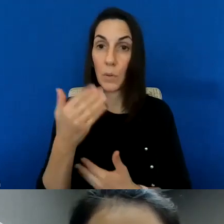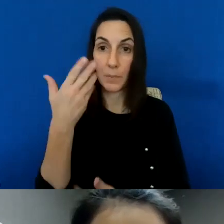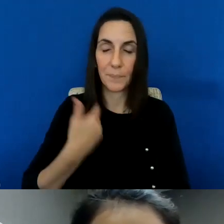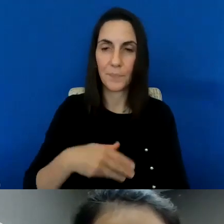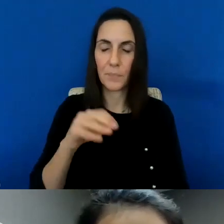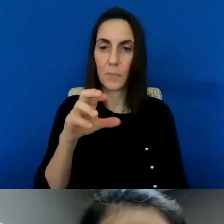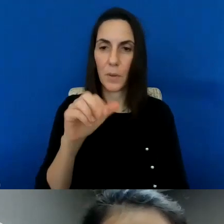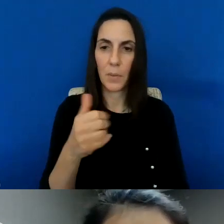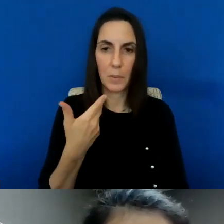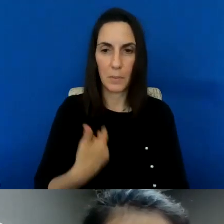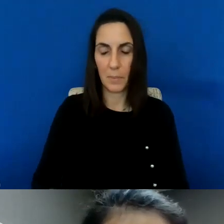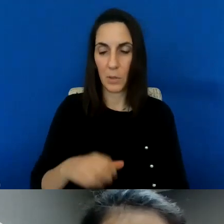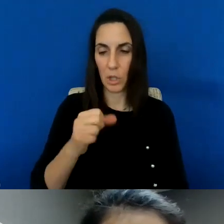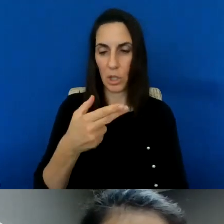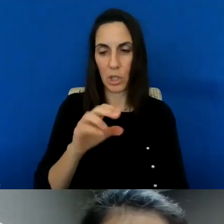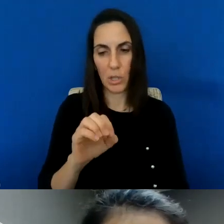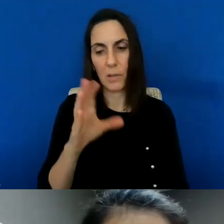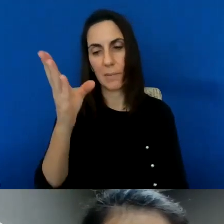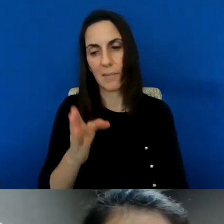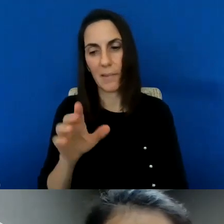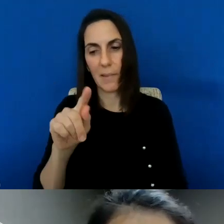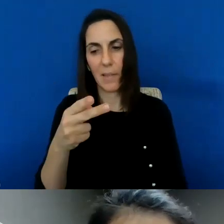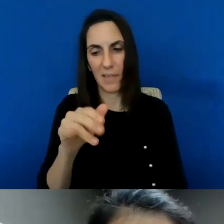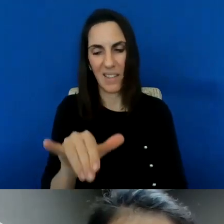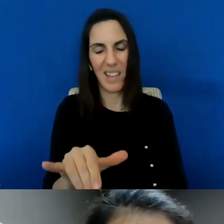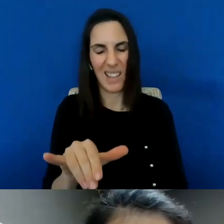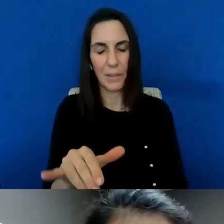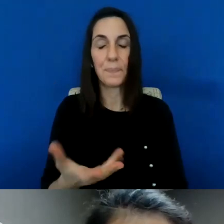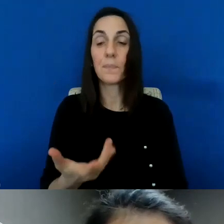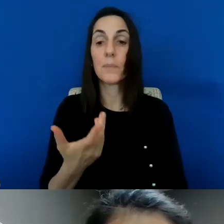My pronouns are she and A. 11:04:54 And today we will be providing interpretation